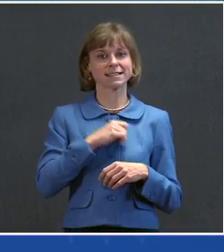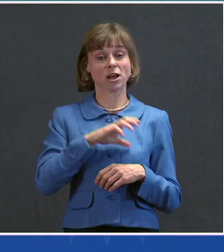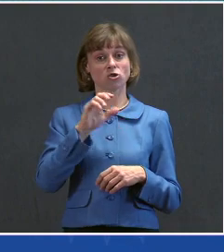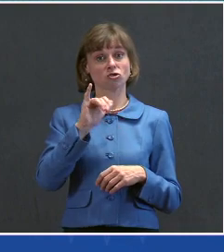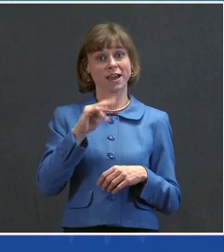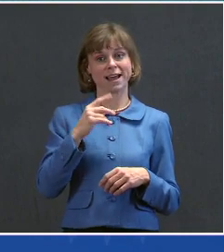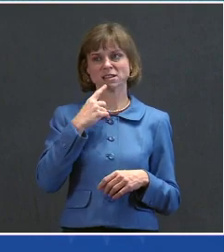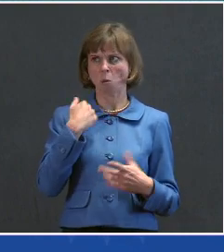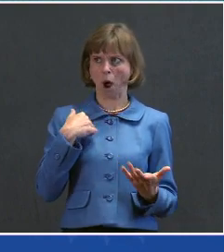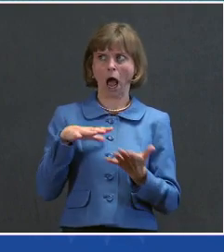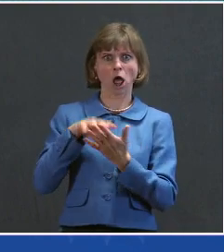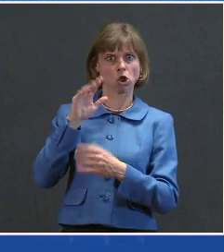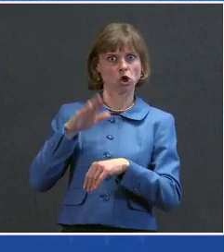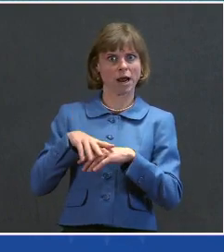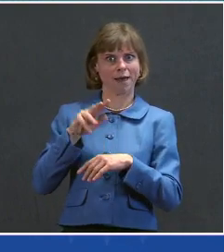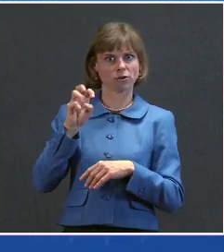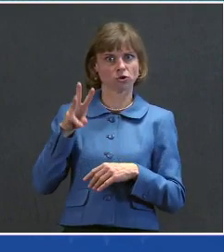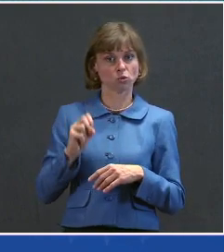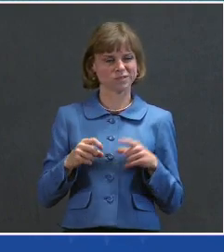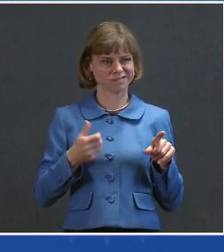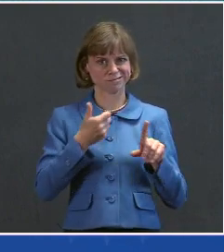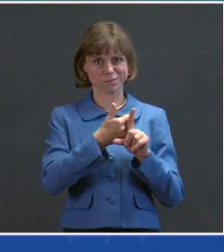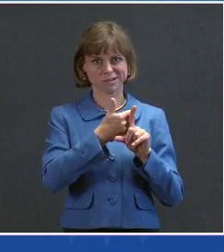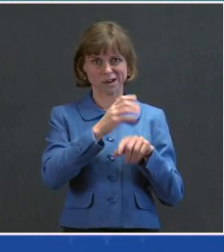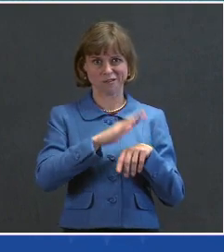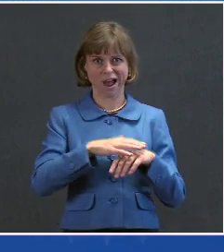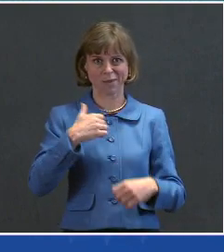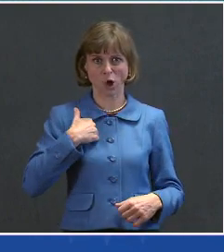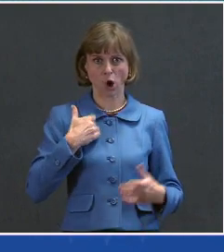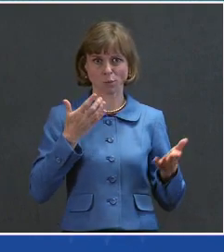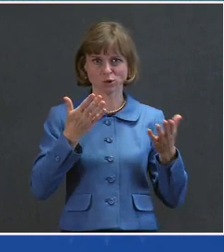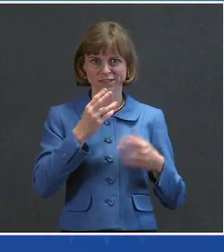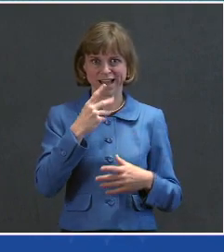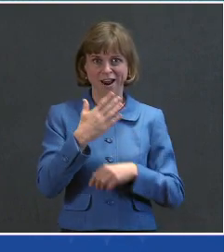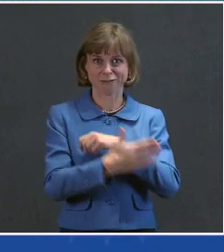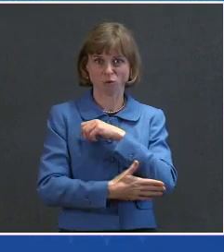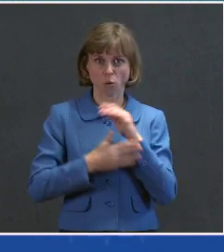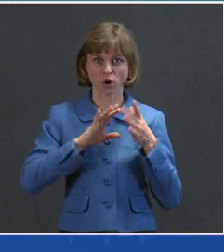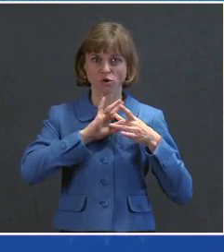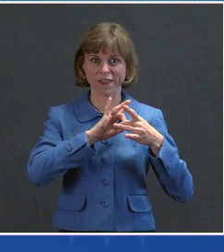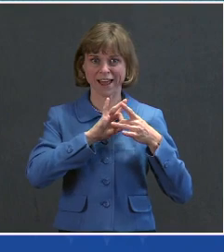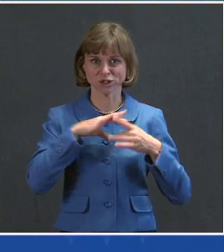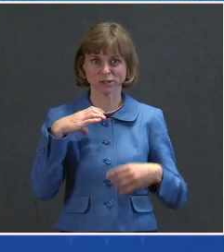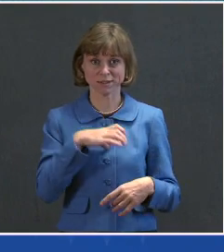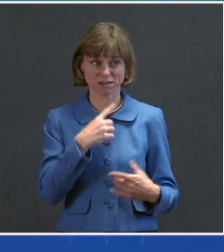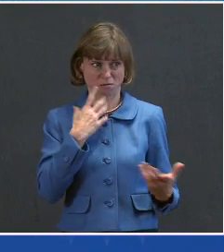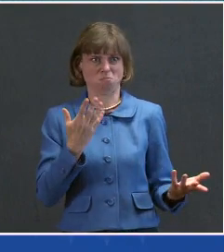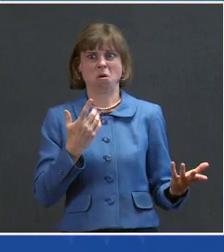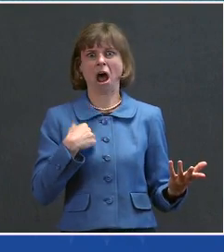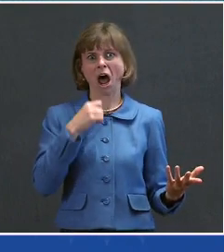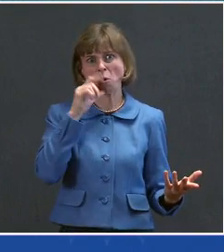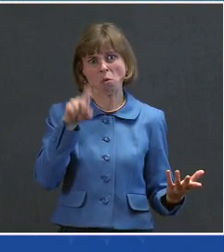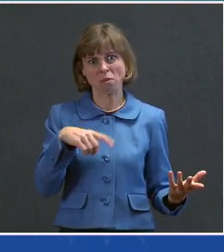And he's a member of the Armed Services and Foreign Relations Committee. He says, "I don't think I should be learning about it this way."